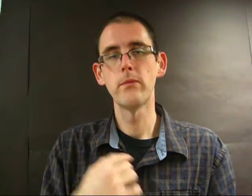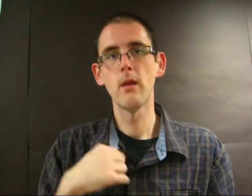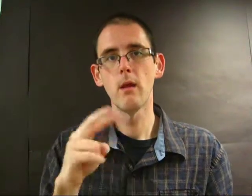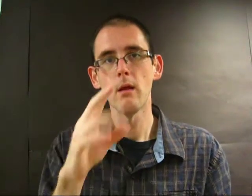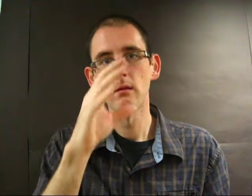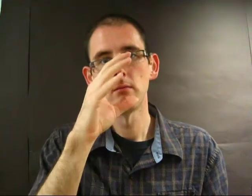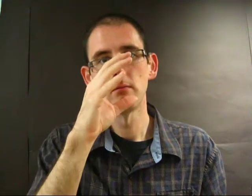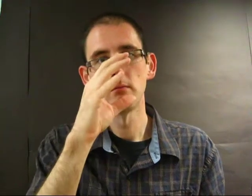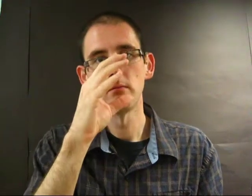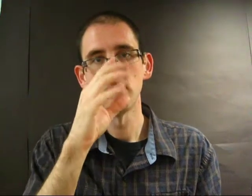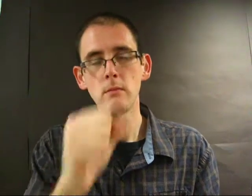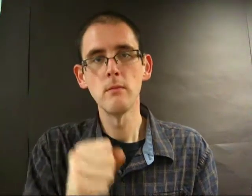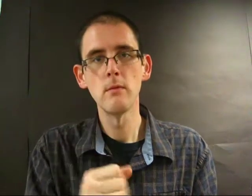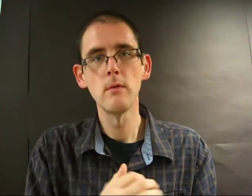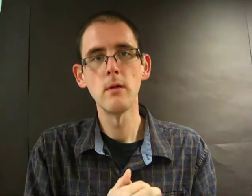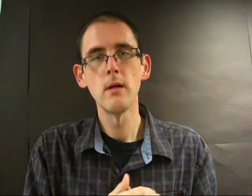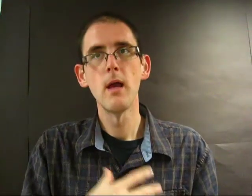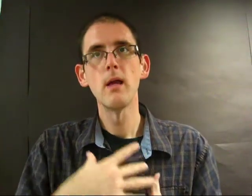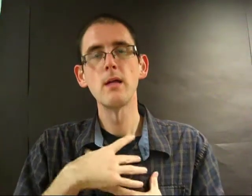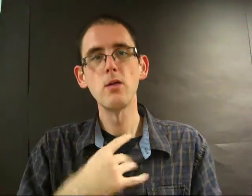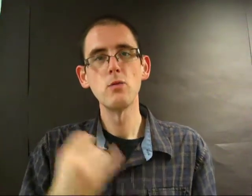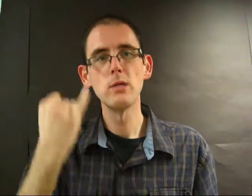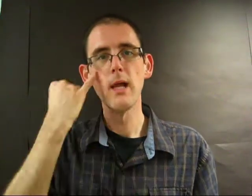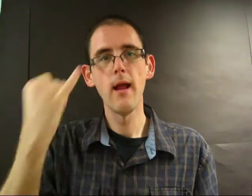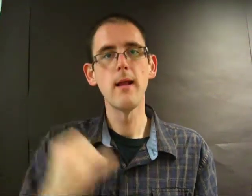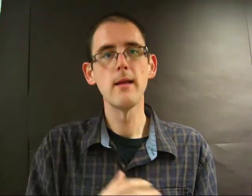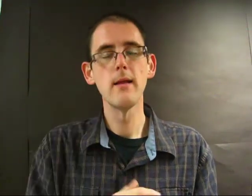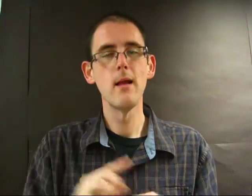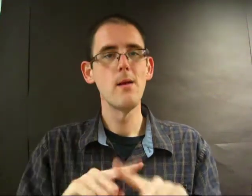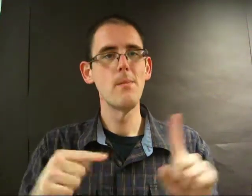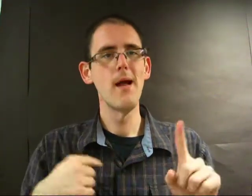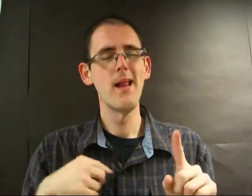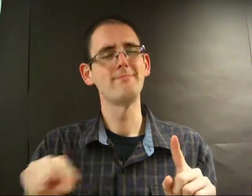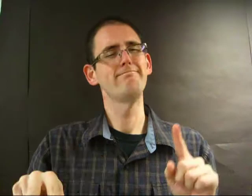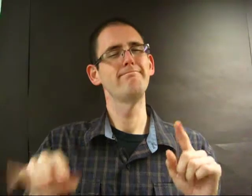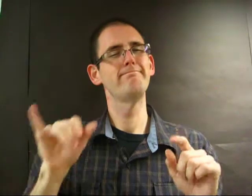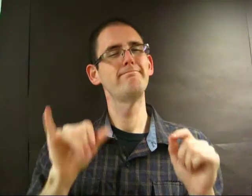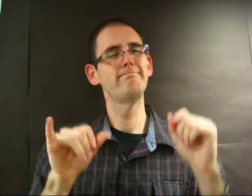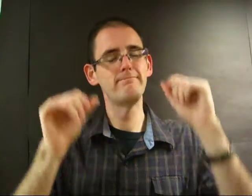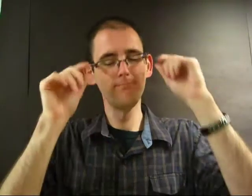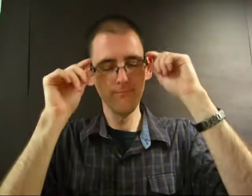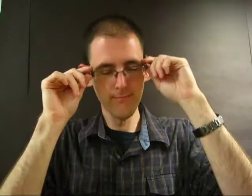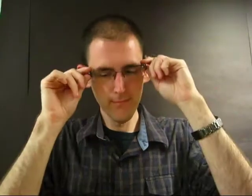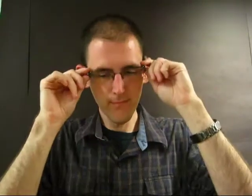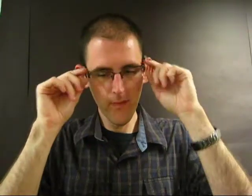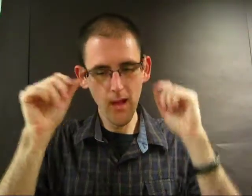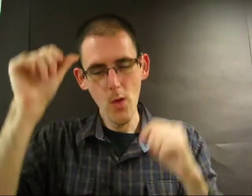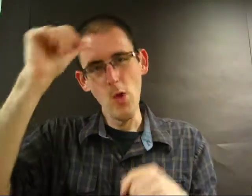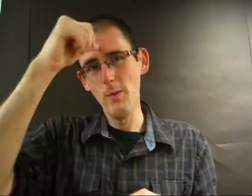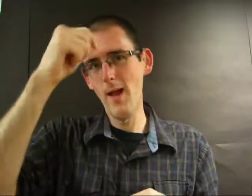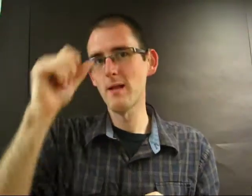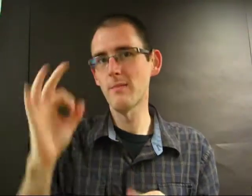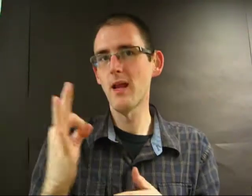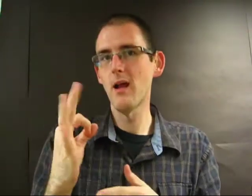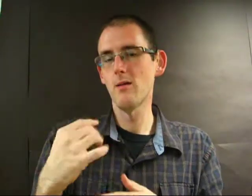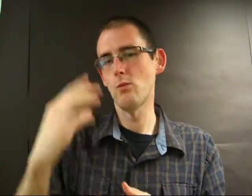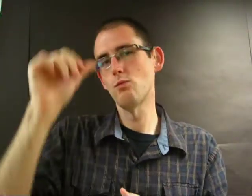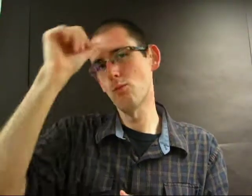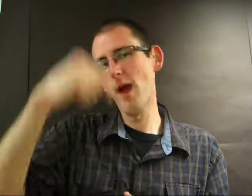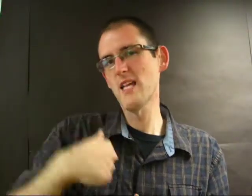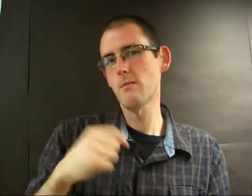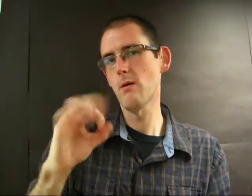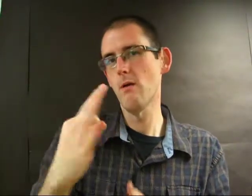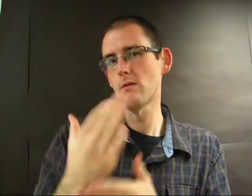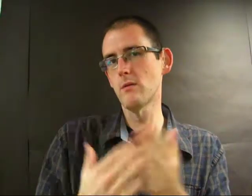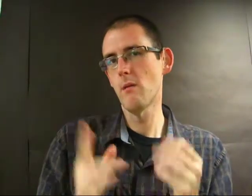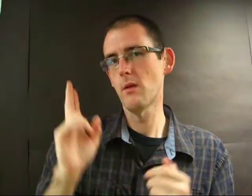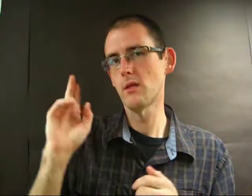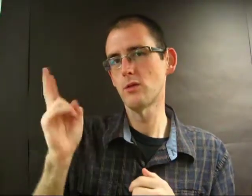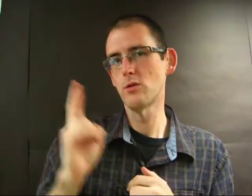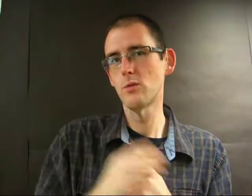I was fascinated. What an interesting idea! But it also reminded me of some history: